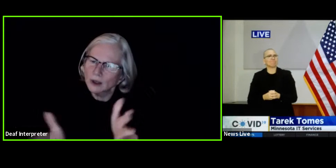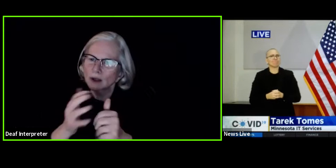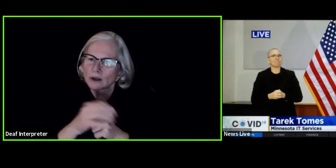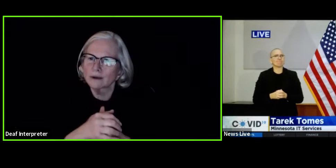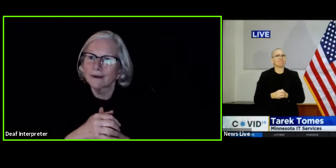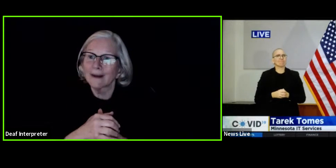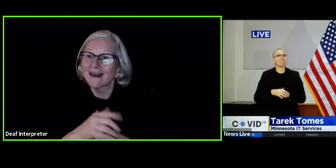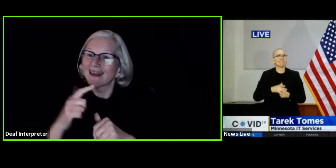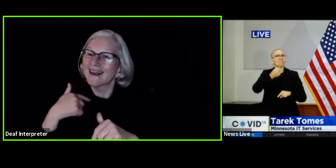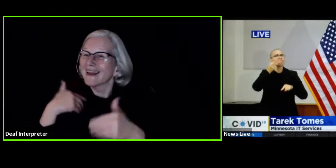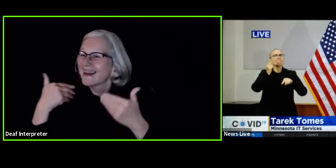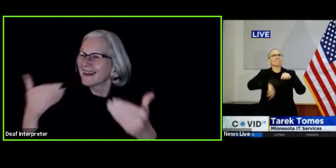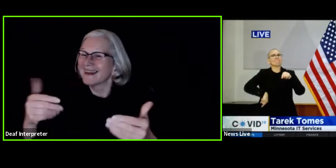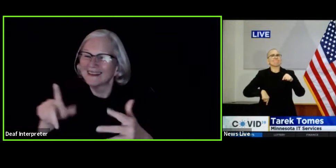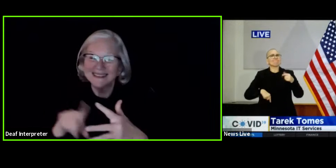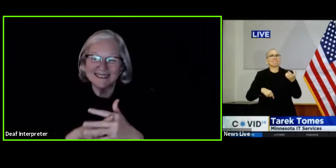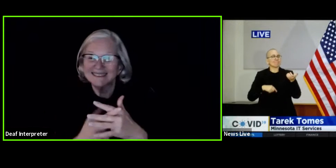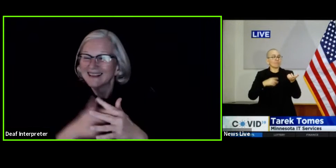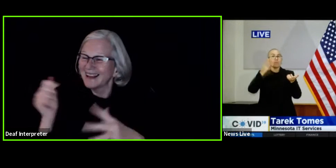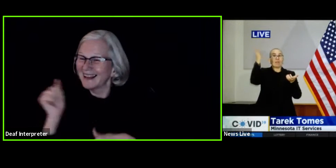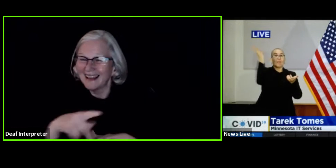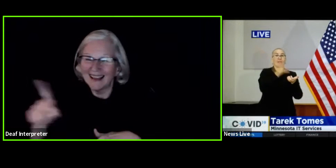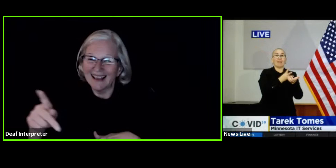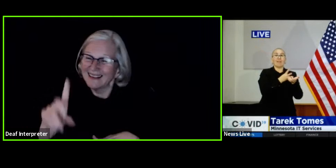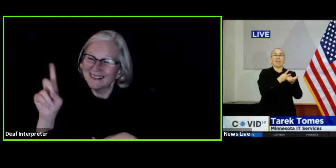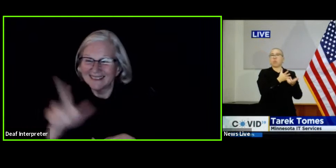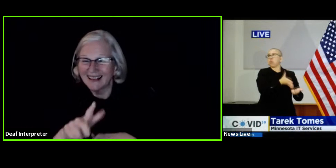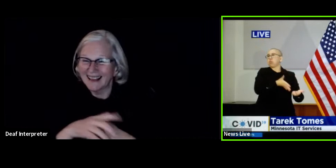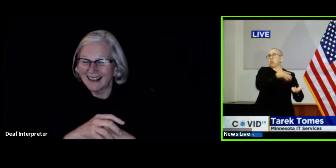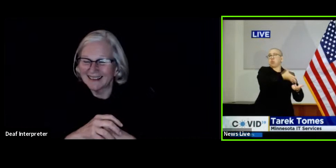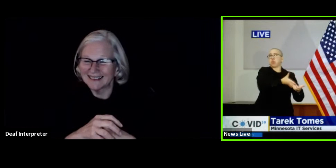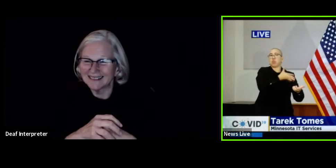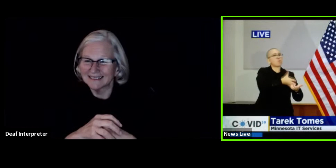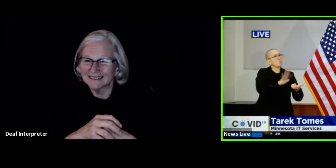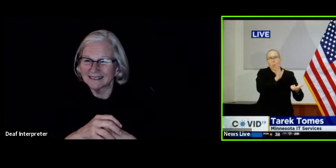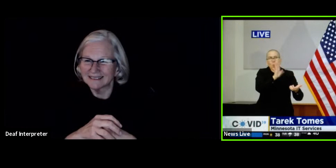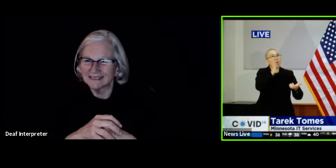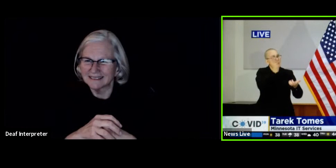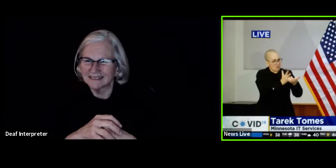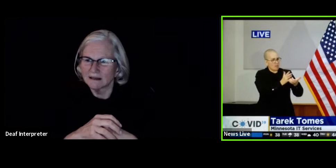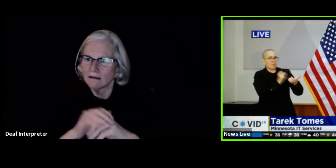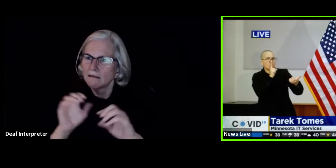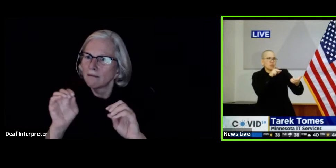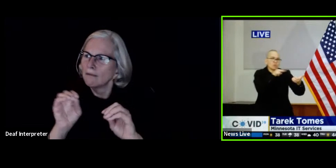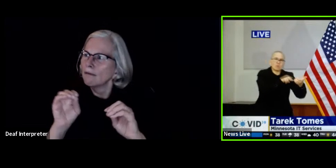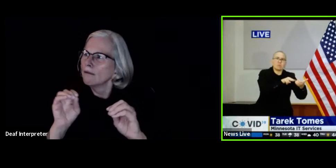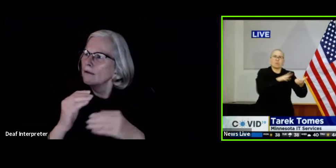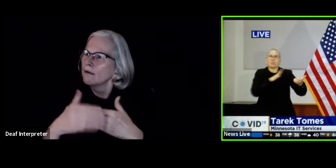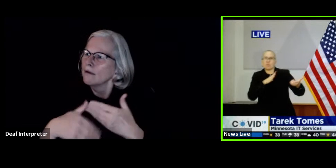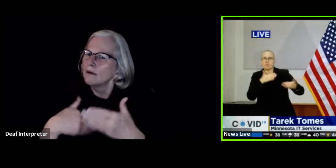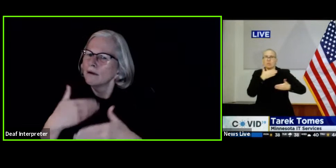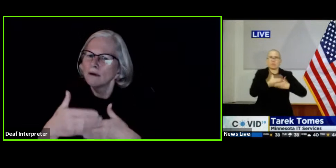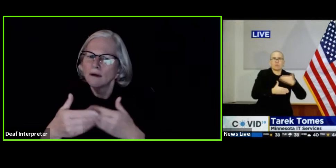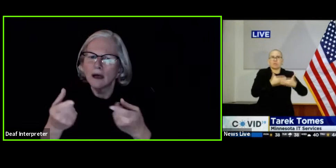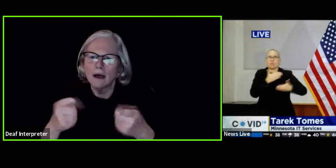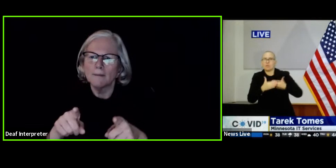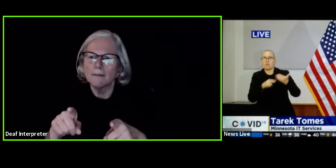YOU HAVE OF TO FIND THAT BARBER, RIGHT, YOU HAVE TO FIND NATHAN THE BARBER THAT BELIEVES